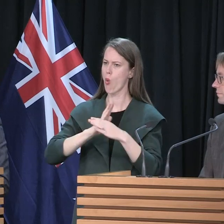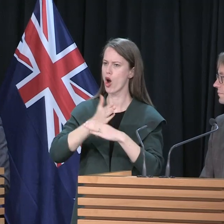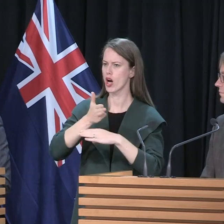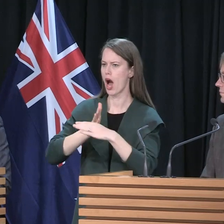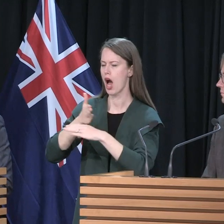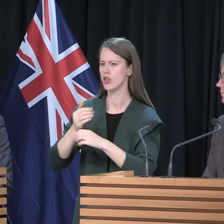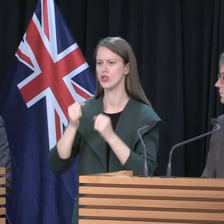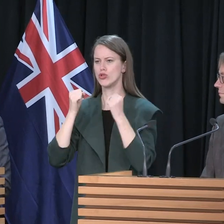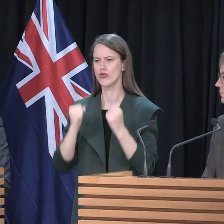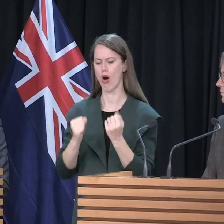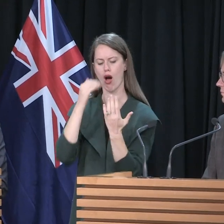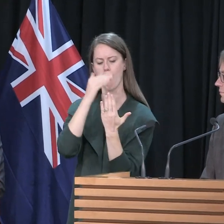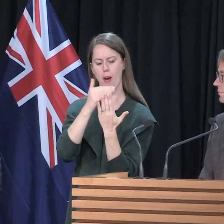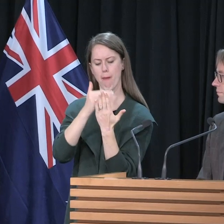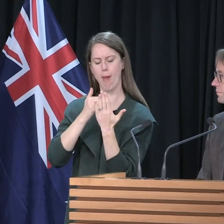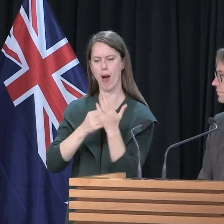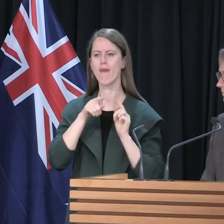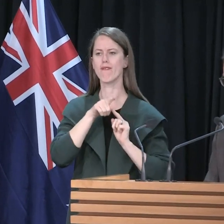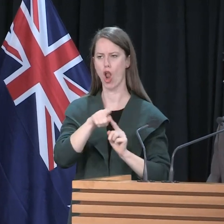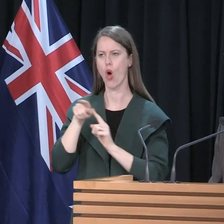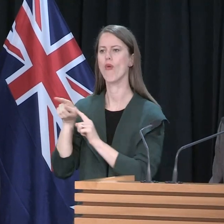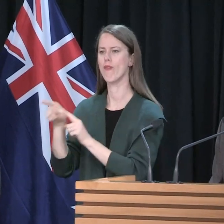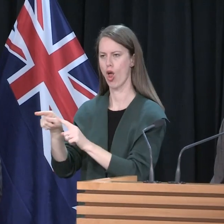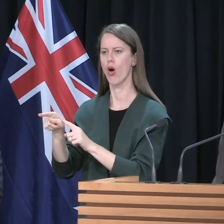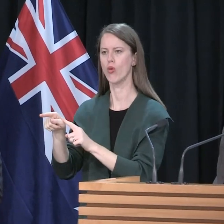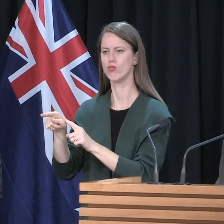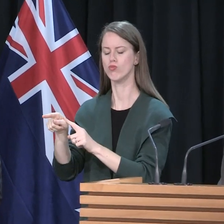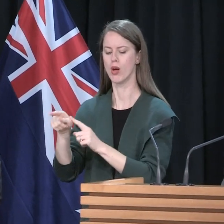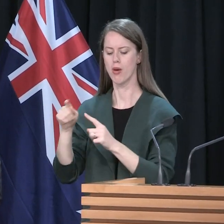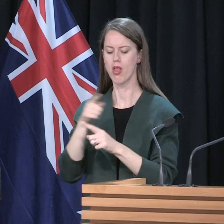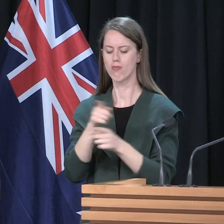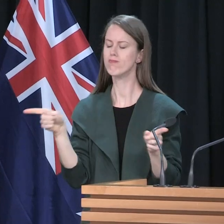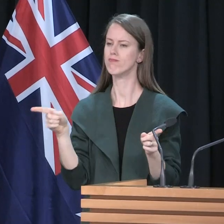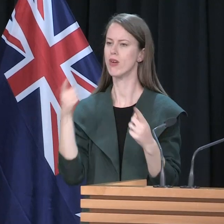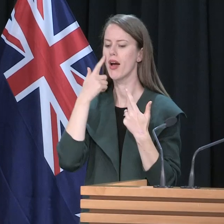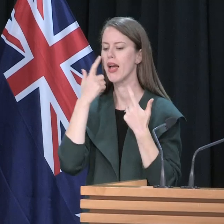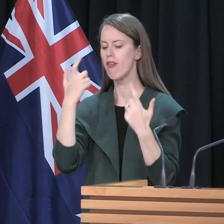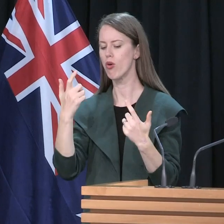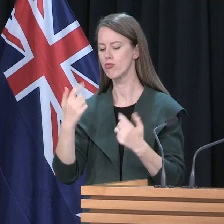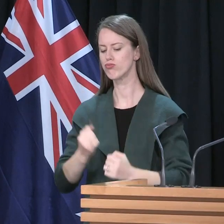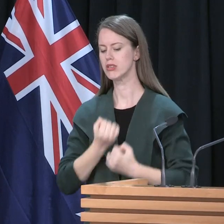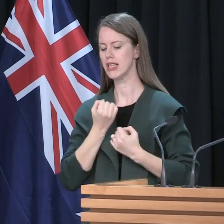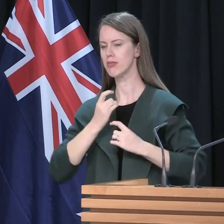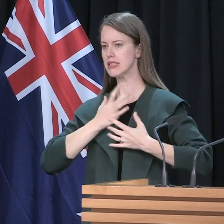sites, I saw teams of diligent, committed people following very strong and